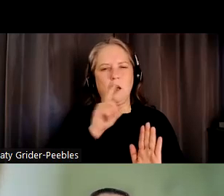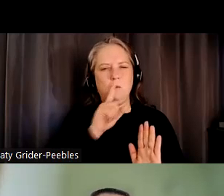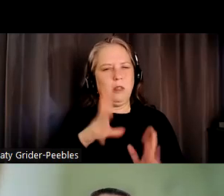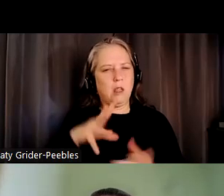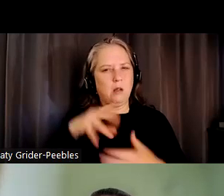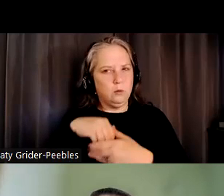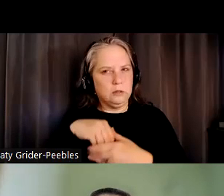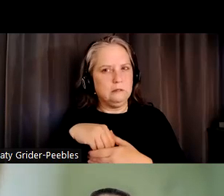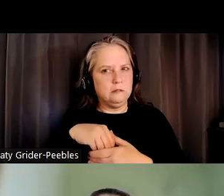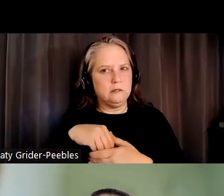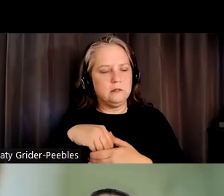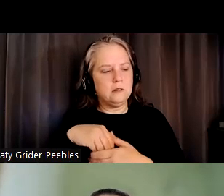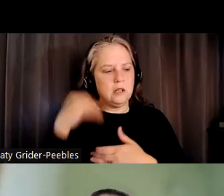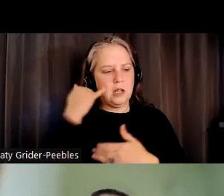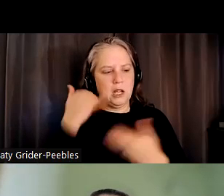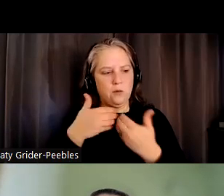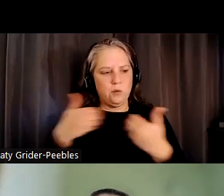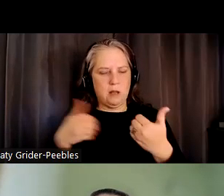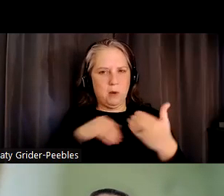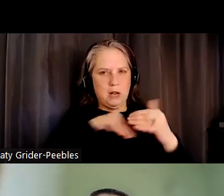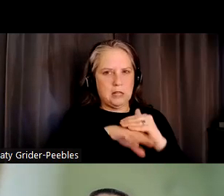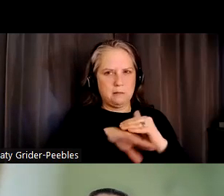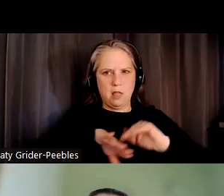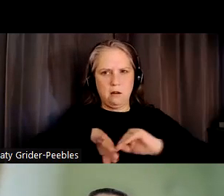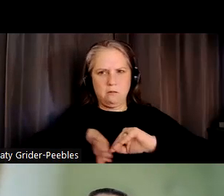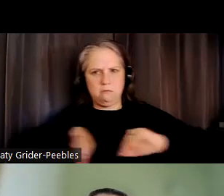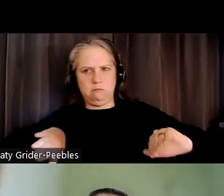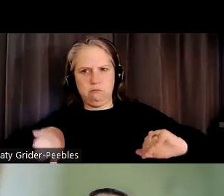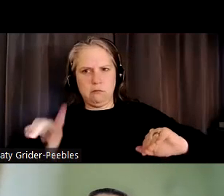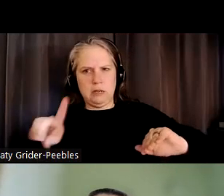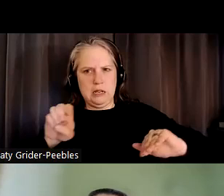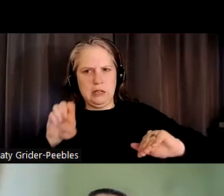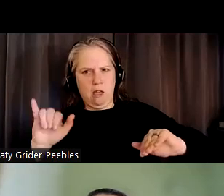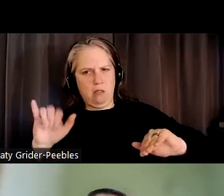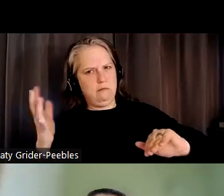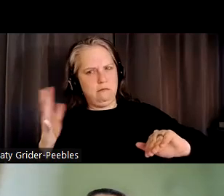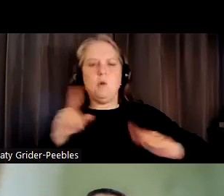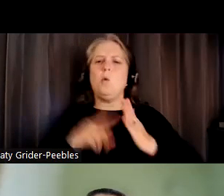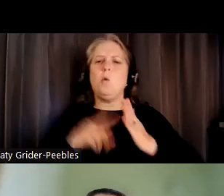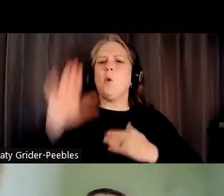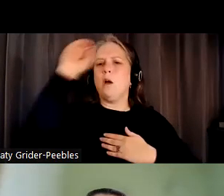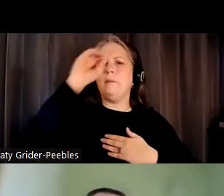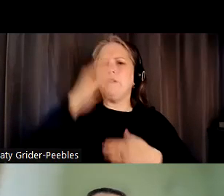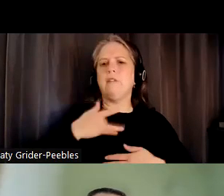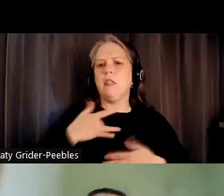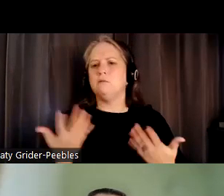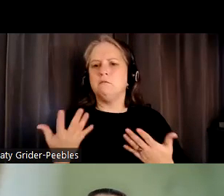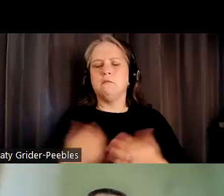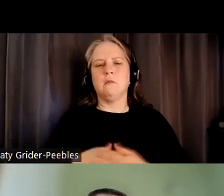you have separated accessibility. I wonder your opinion about that, how you feel about that? Natasha: Ability is the form of